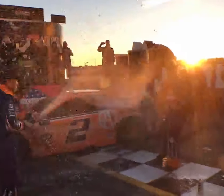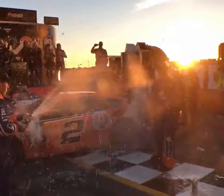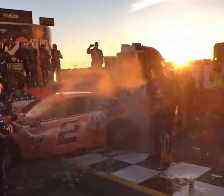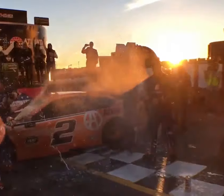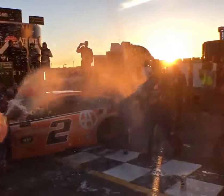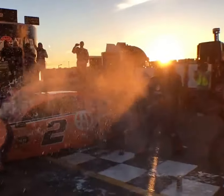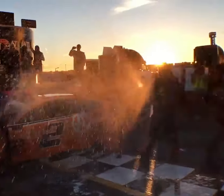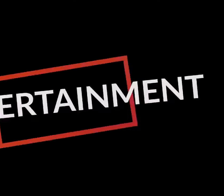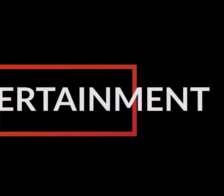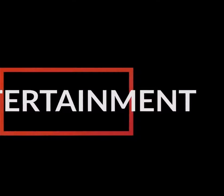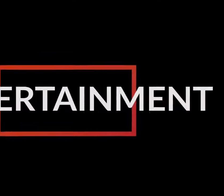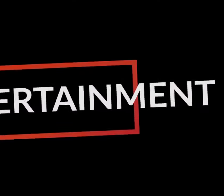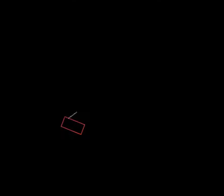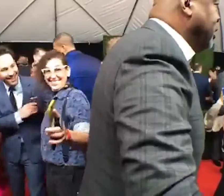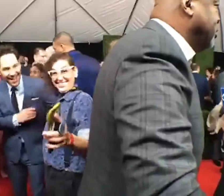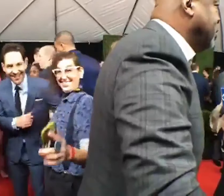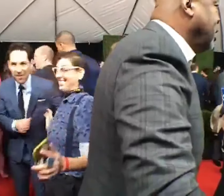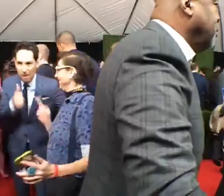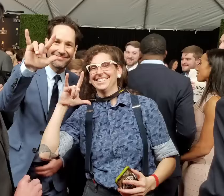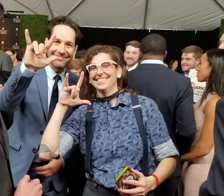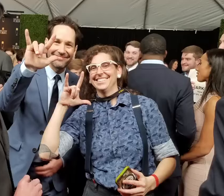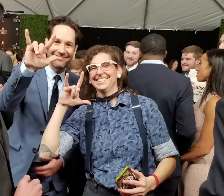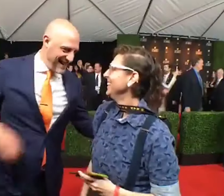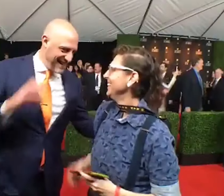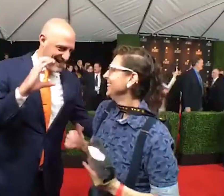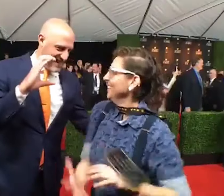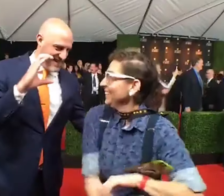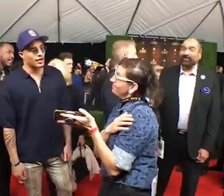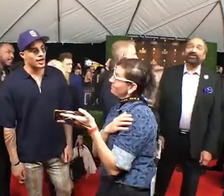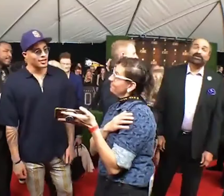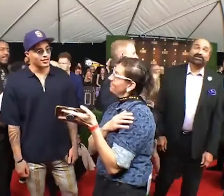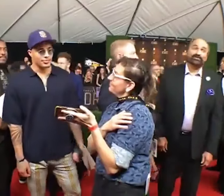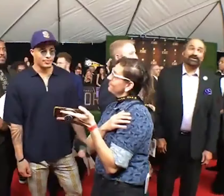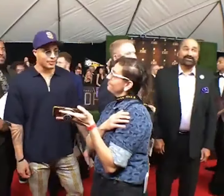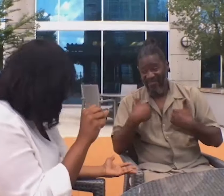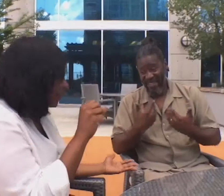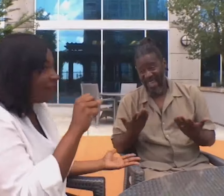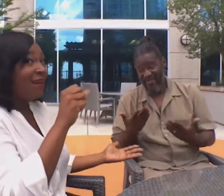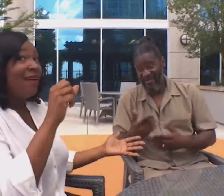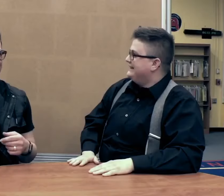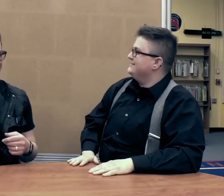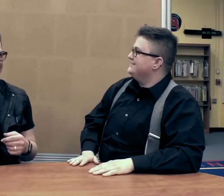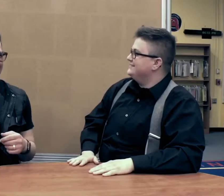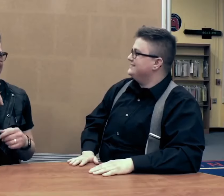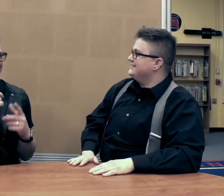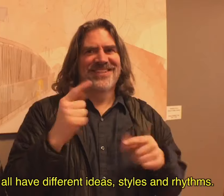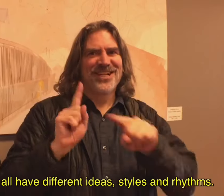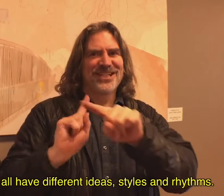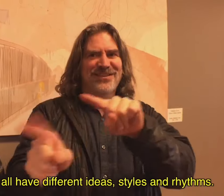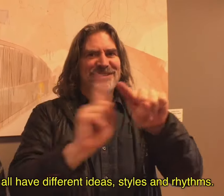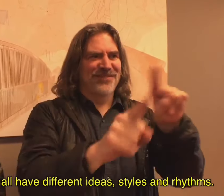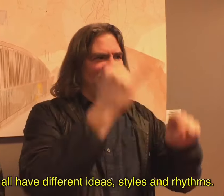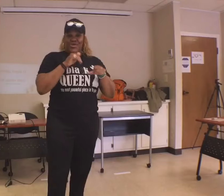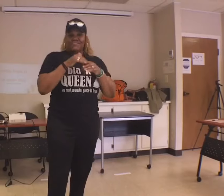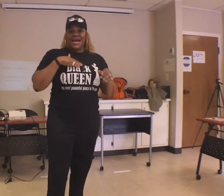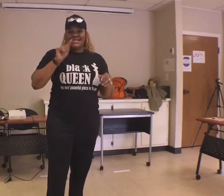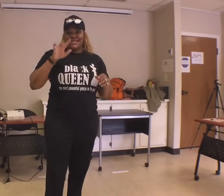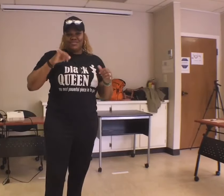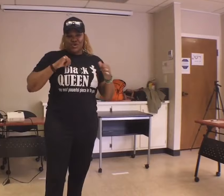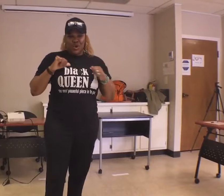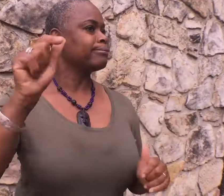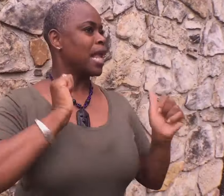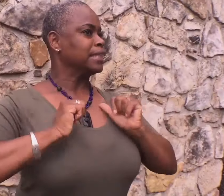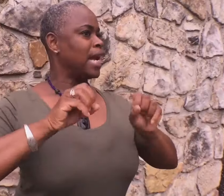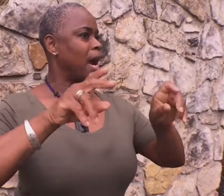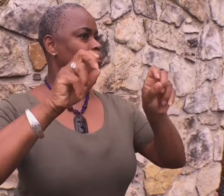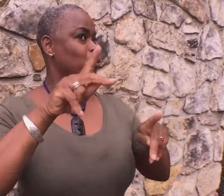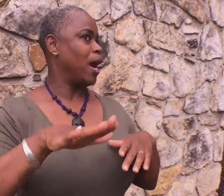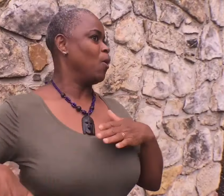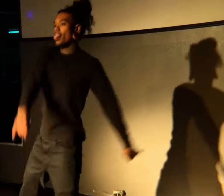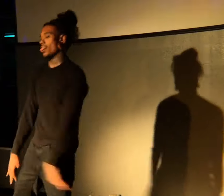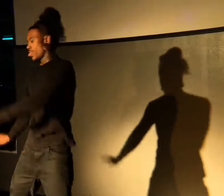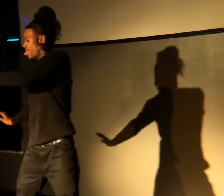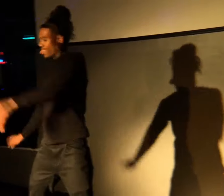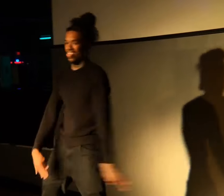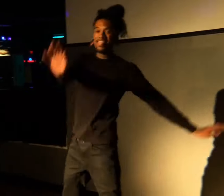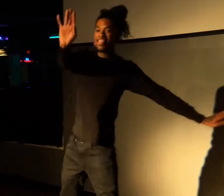Remember to follow us on all of our social media platforms and be sure to download our app too.